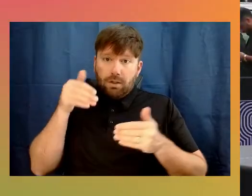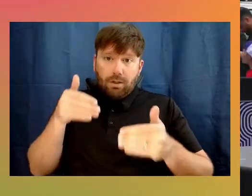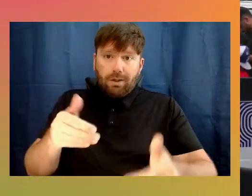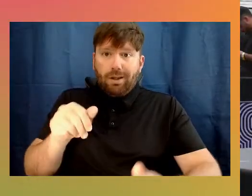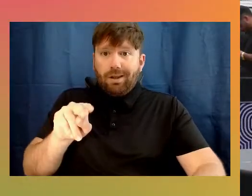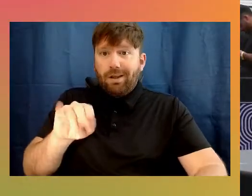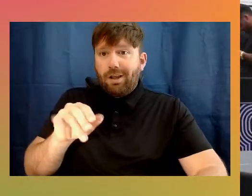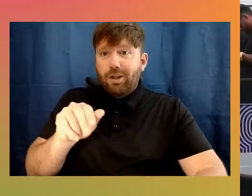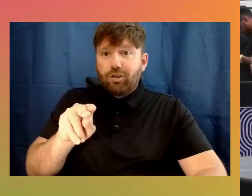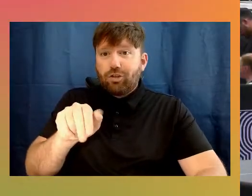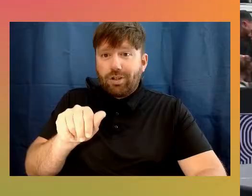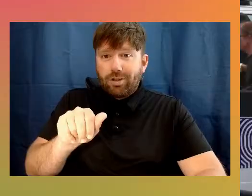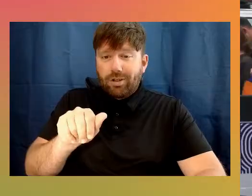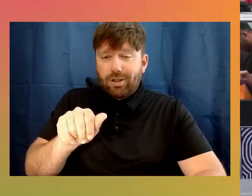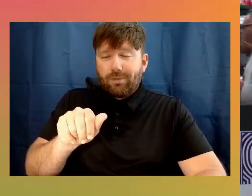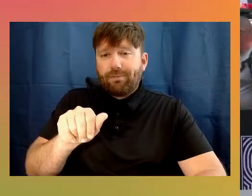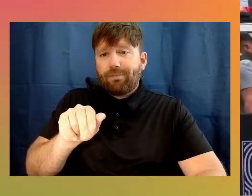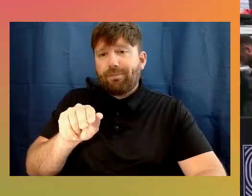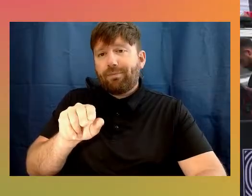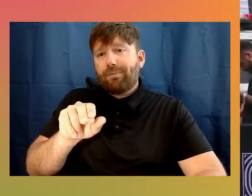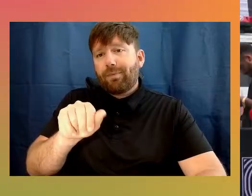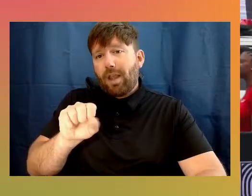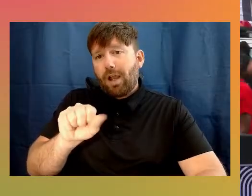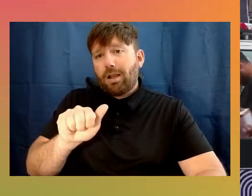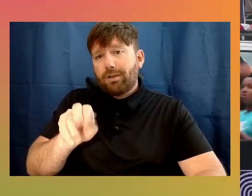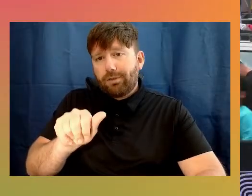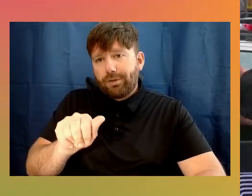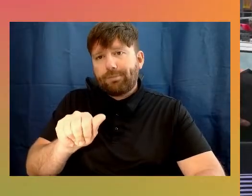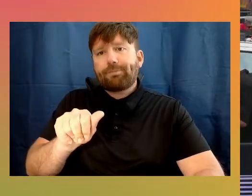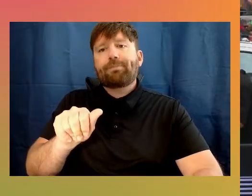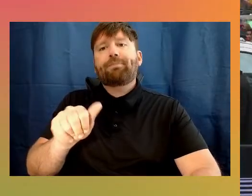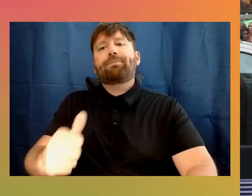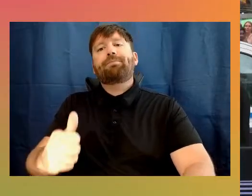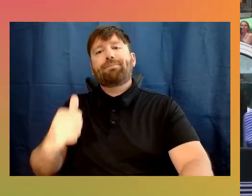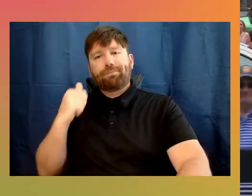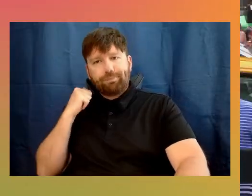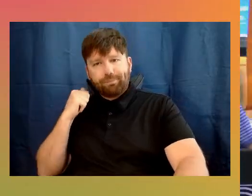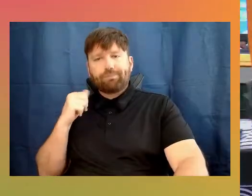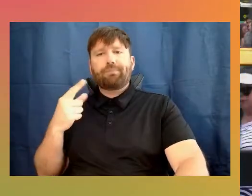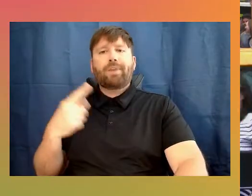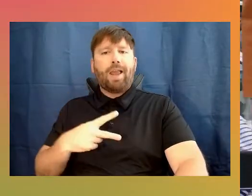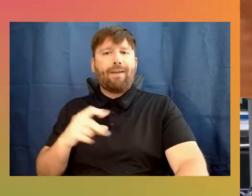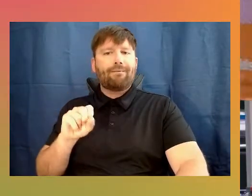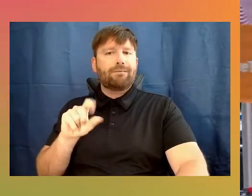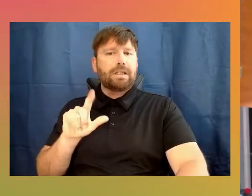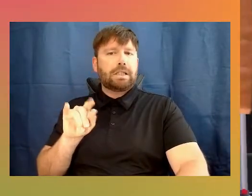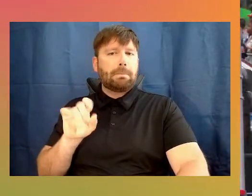YEAH. GOOD. ARMS REACH HIGH.